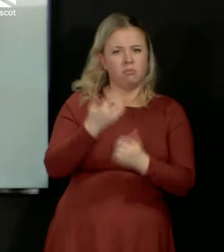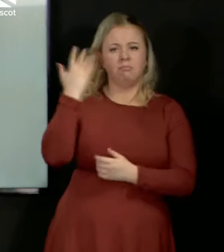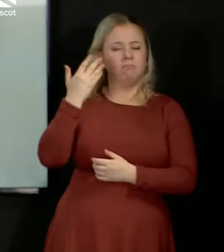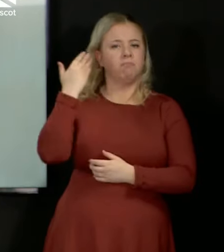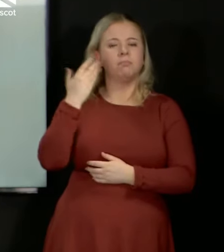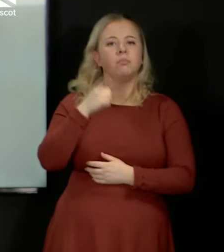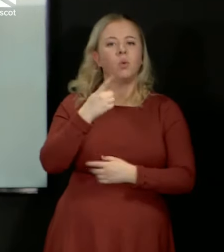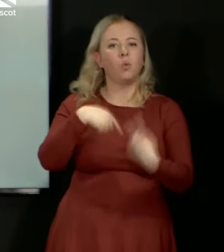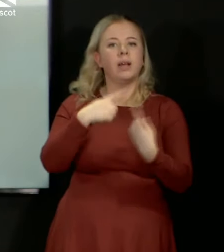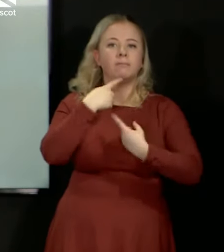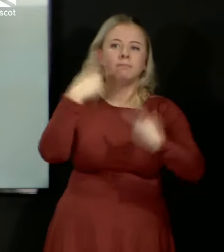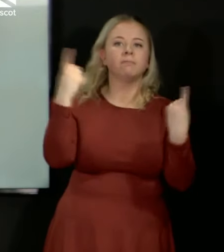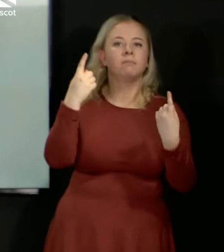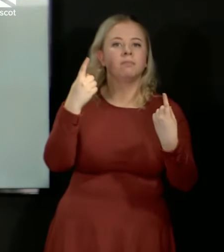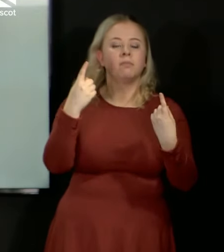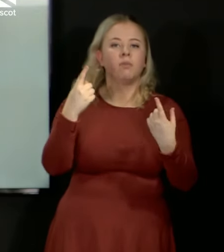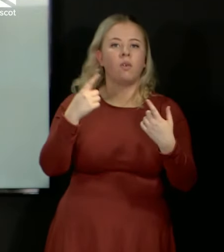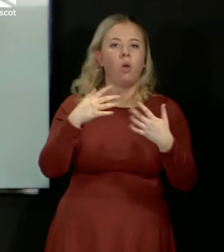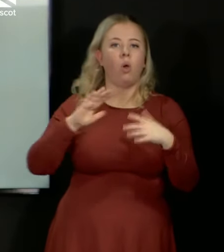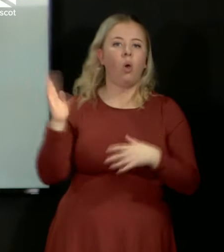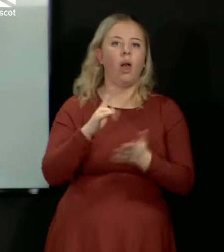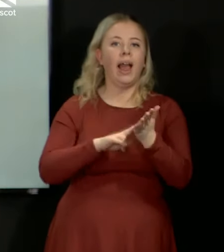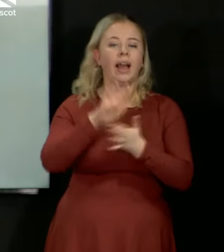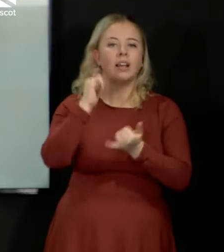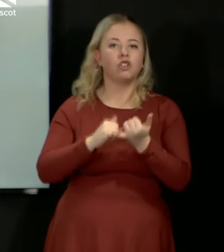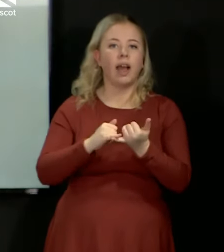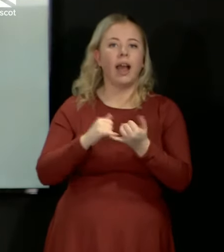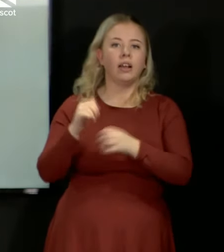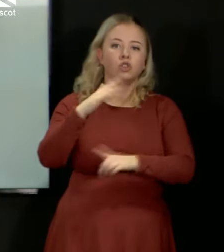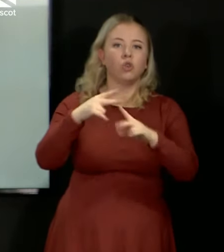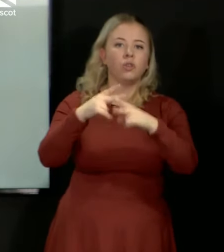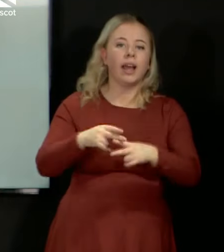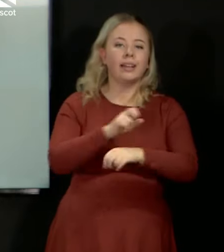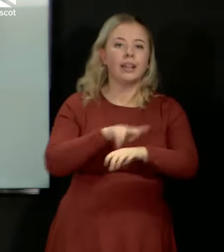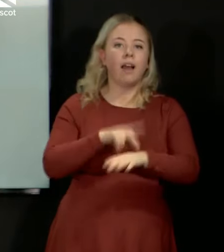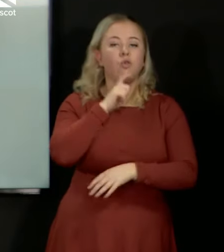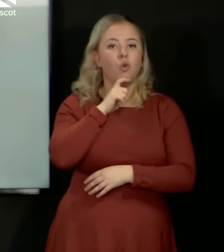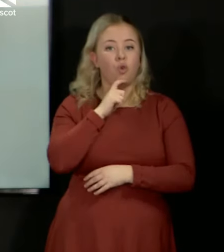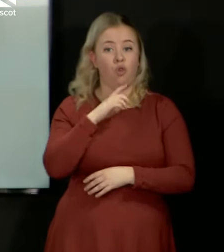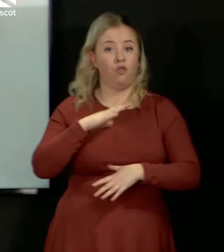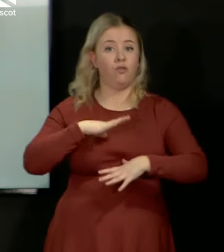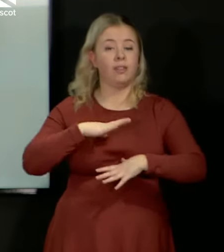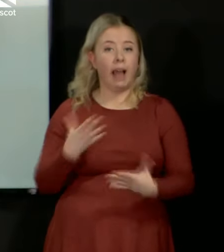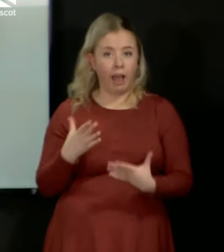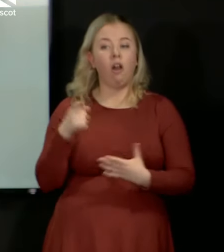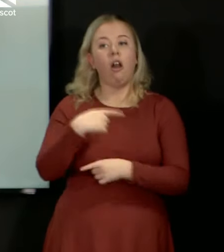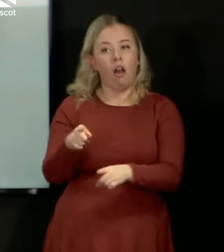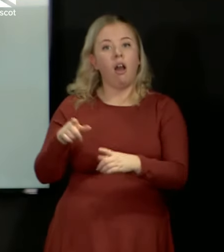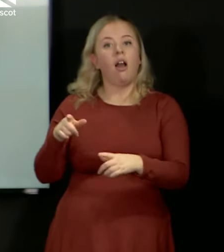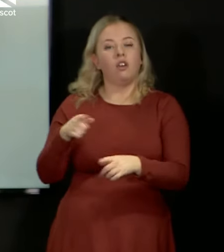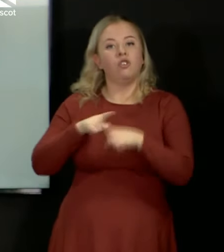we issued a call for NHS and social care staff who had recently retired to volunteer to come